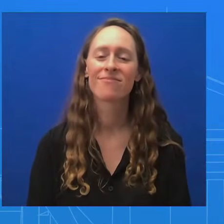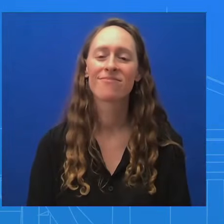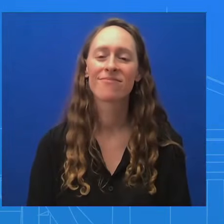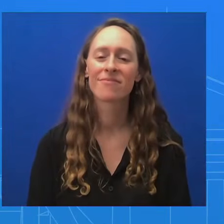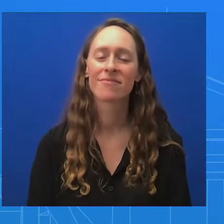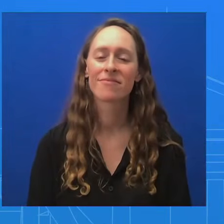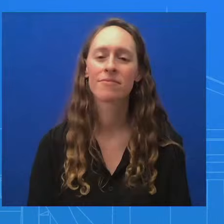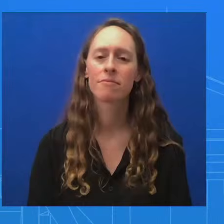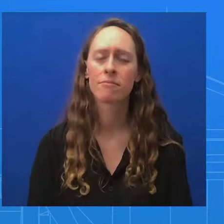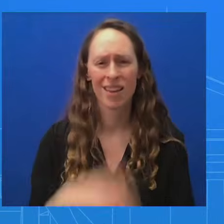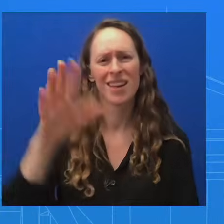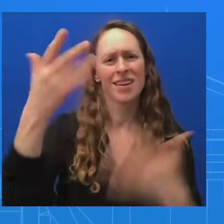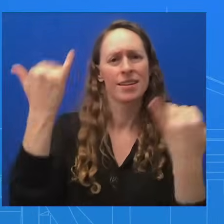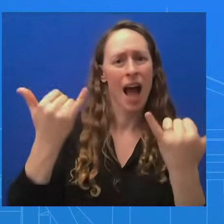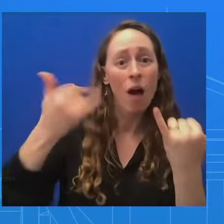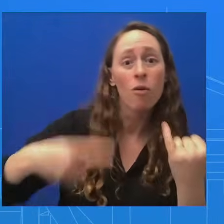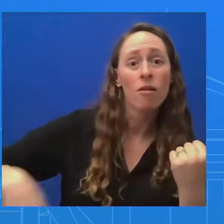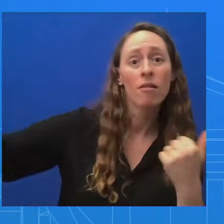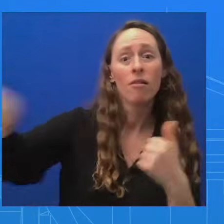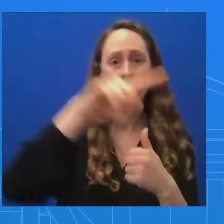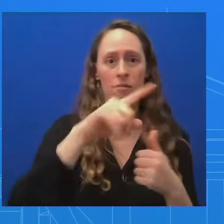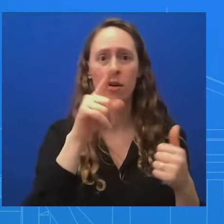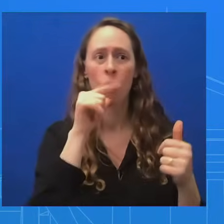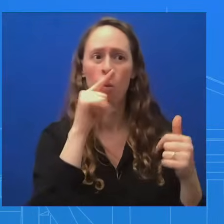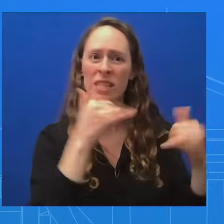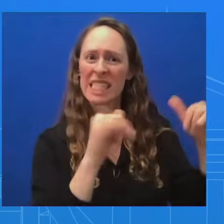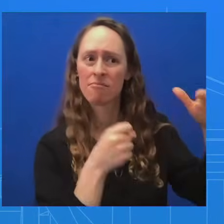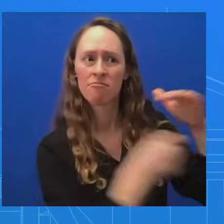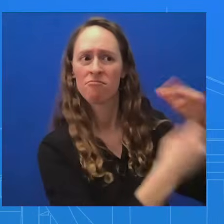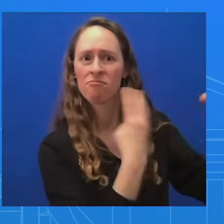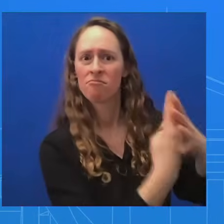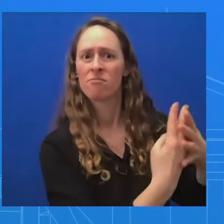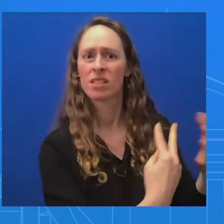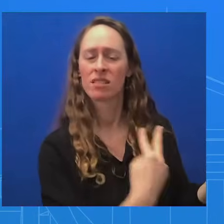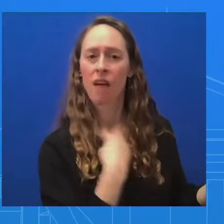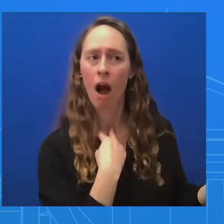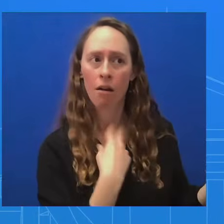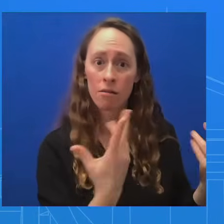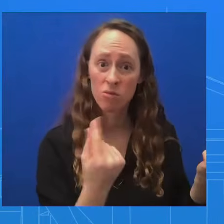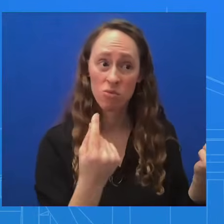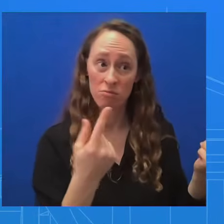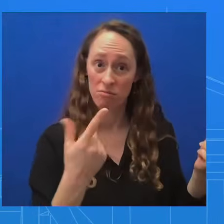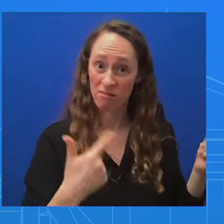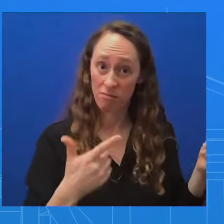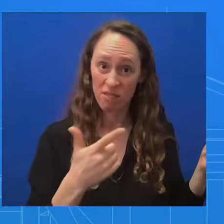Is -- do we have new information or any information about how the hostages are doing at this point? Mr. Kirby: I don't have any information to share with you